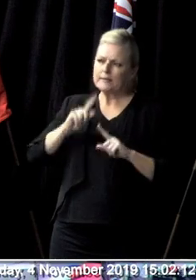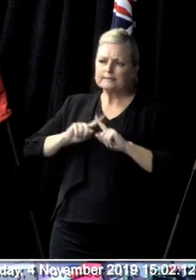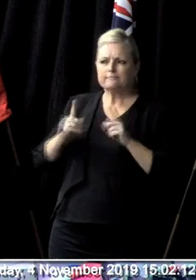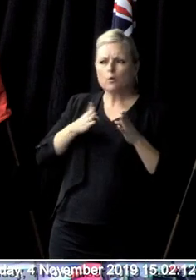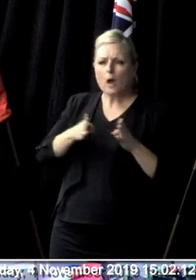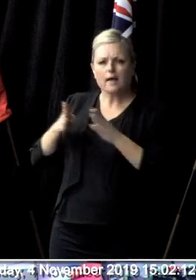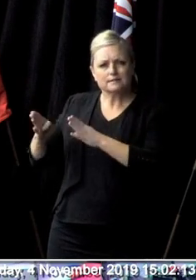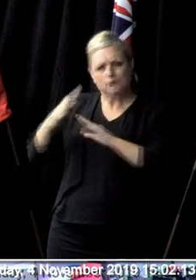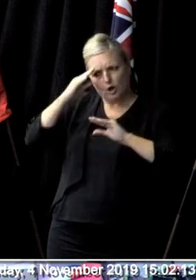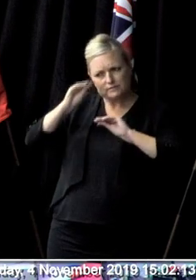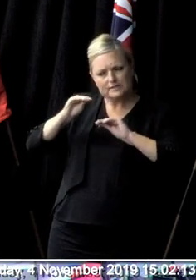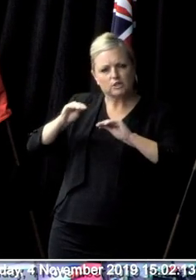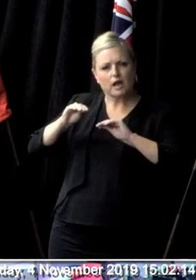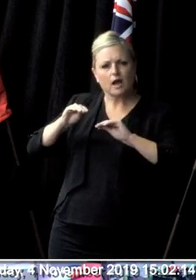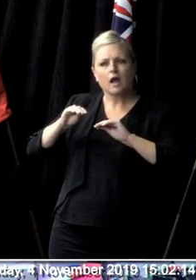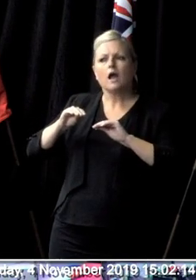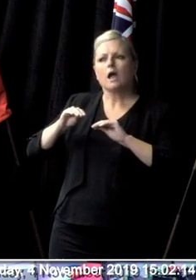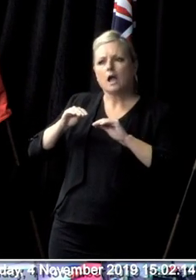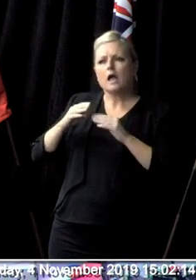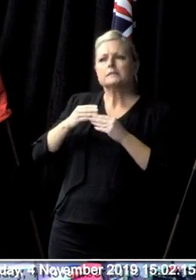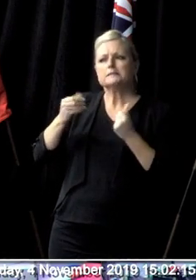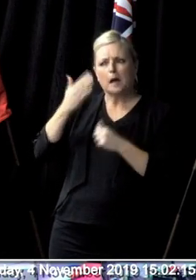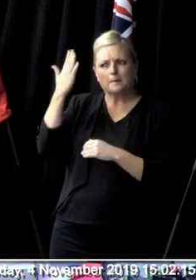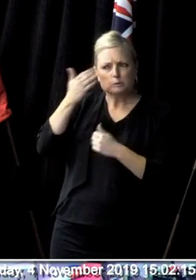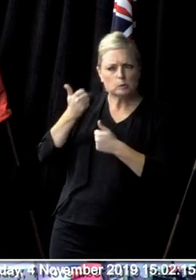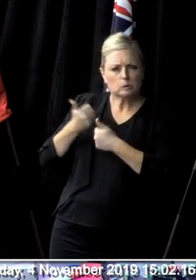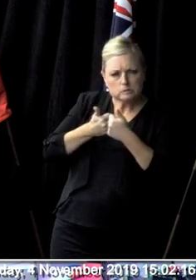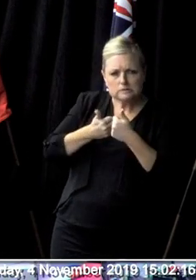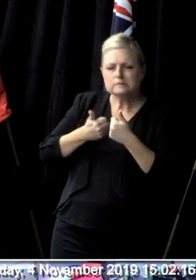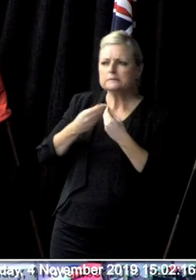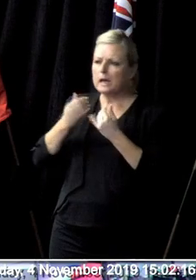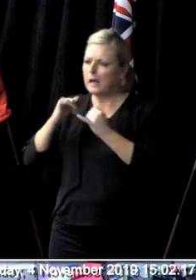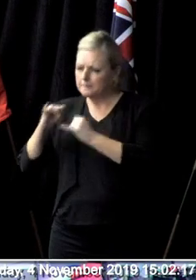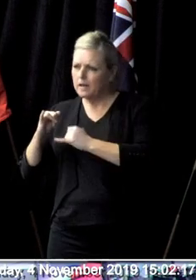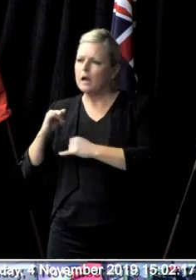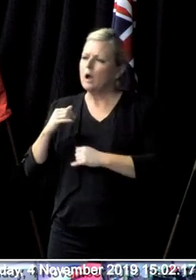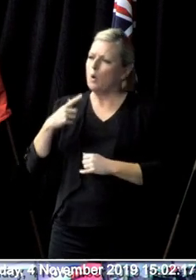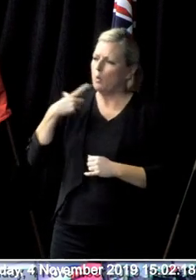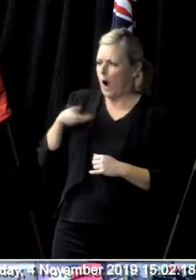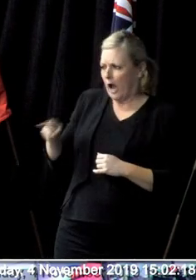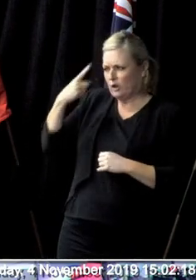Between schools, presumably between areas. What do you think accounts for the variations in practices?